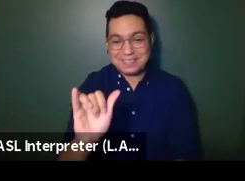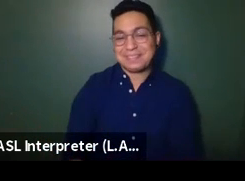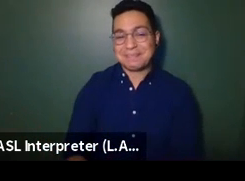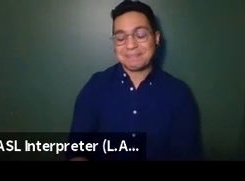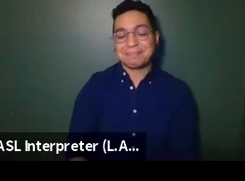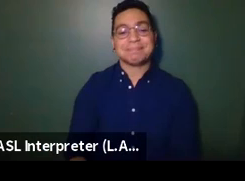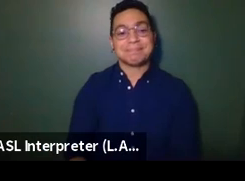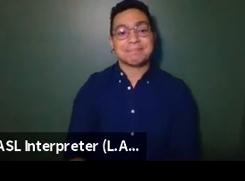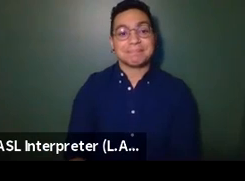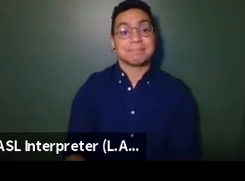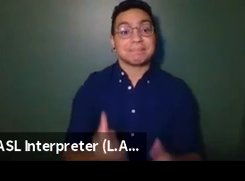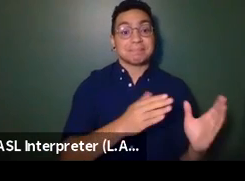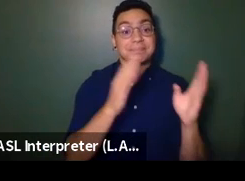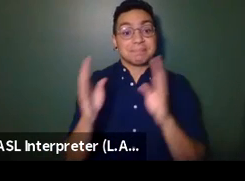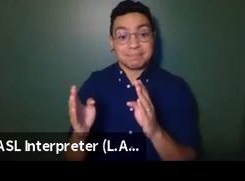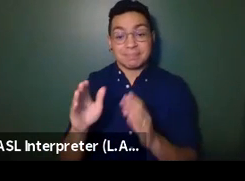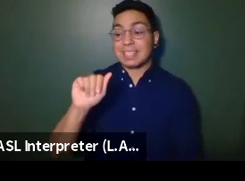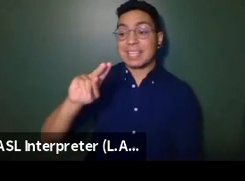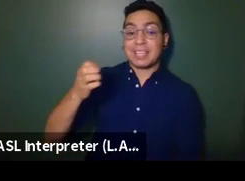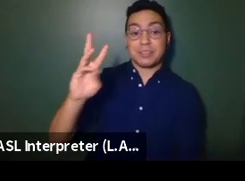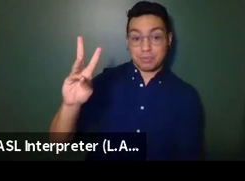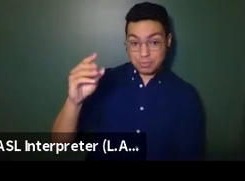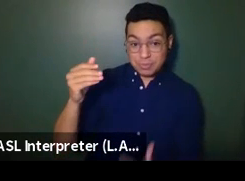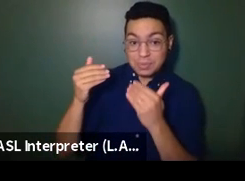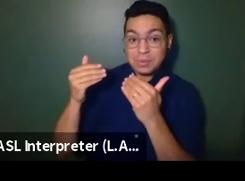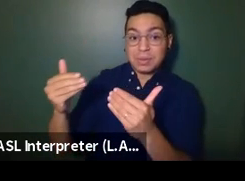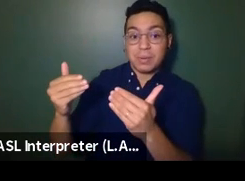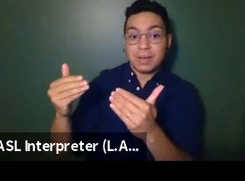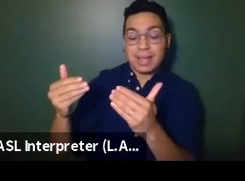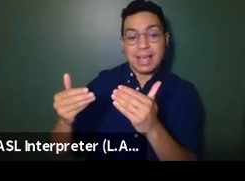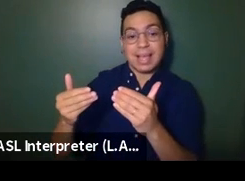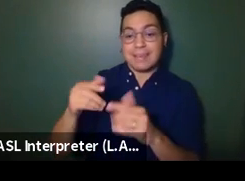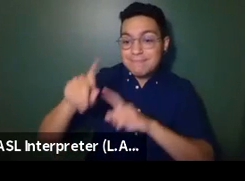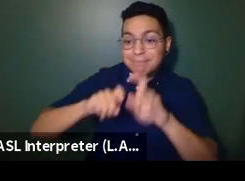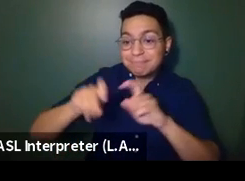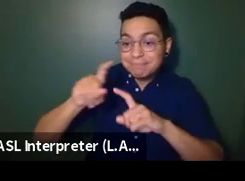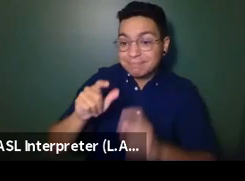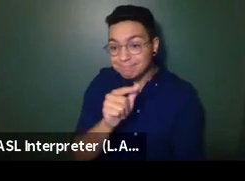Katherine Livick - ESD 112: And on that note, Andrew is going to ask some questions about exactly that.